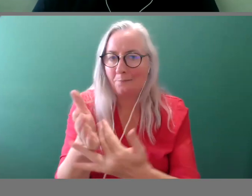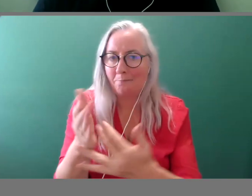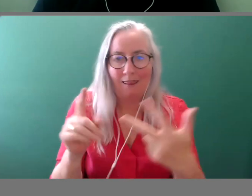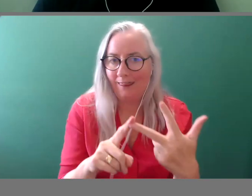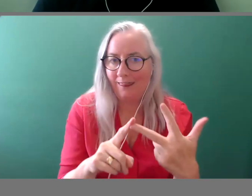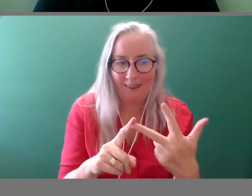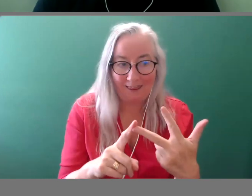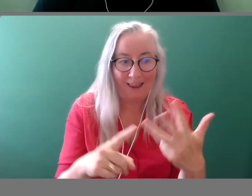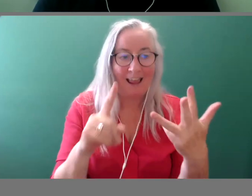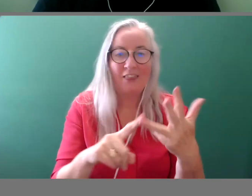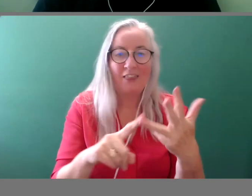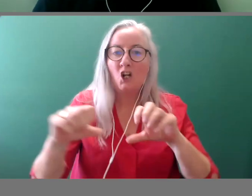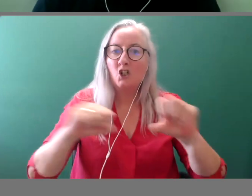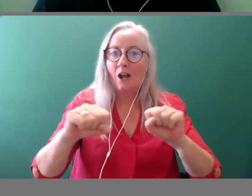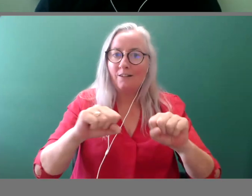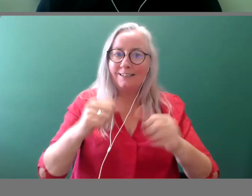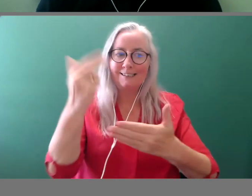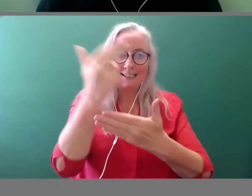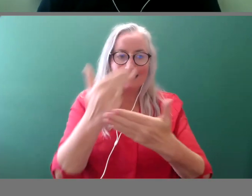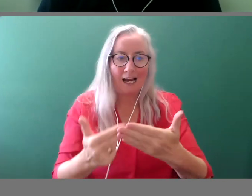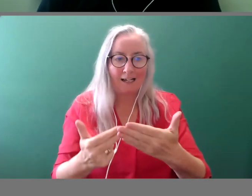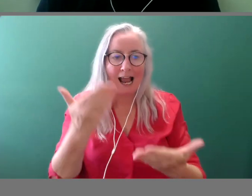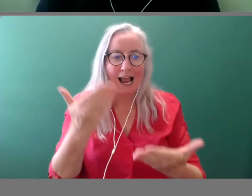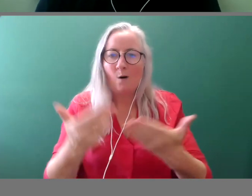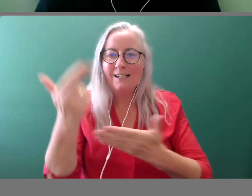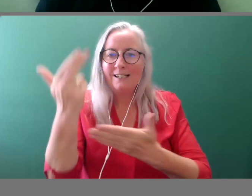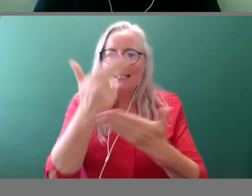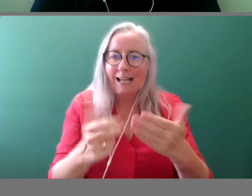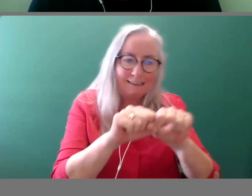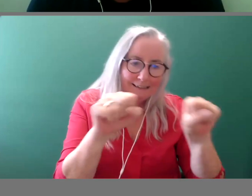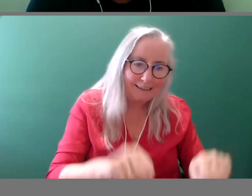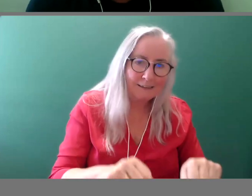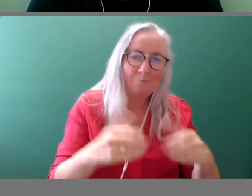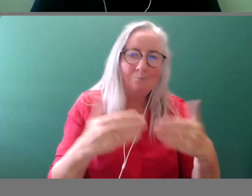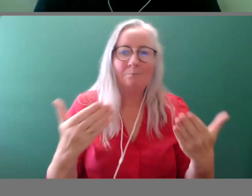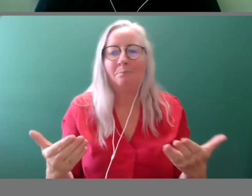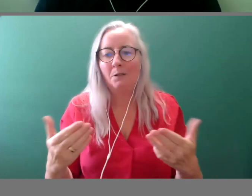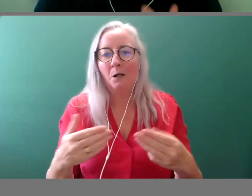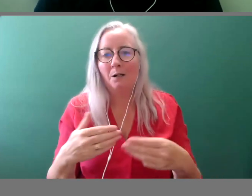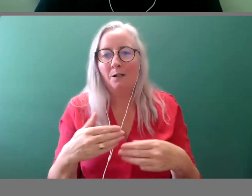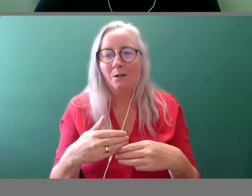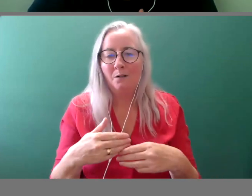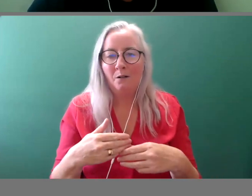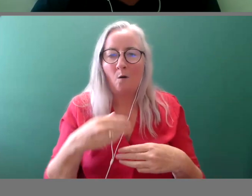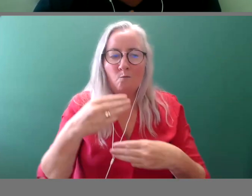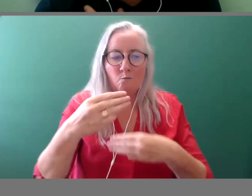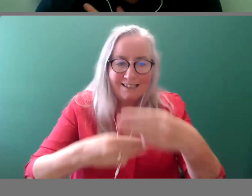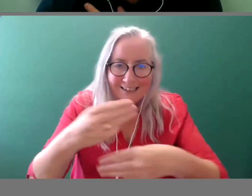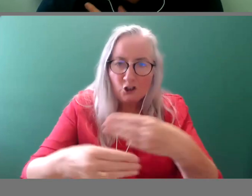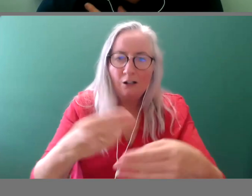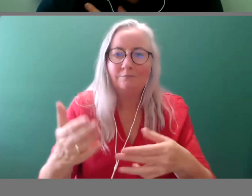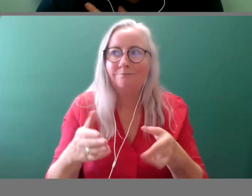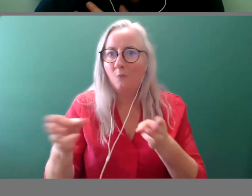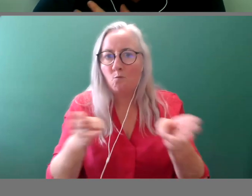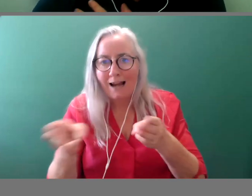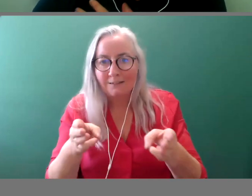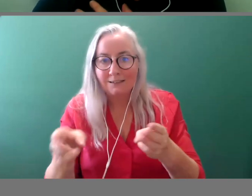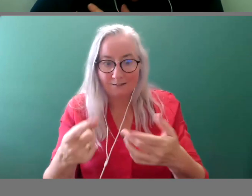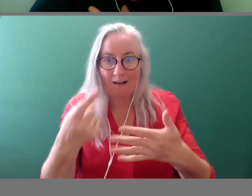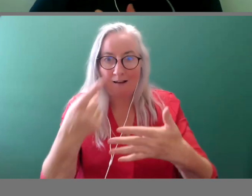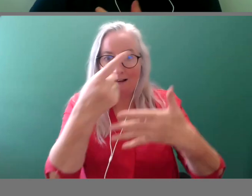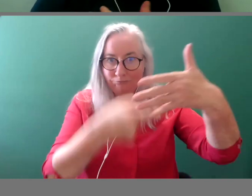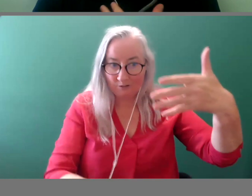service design piece around the design of systems, procurement and practices and so on. Similar to